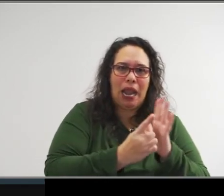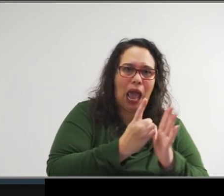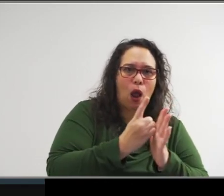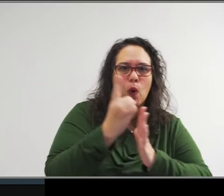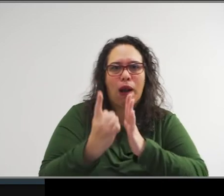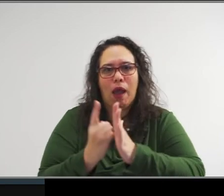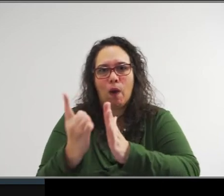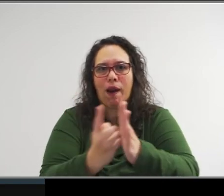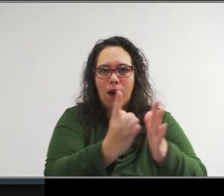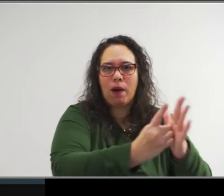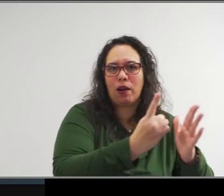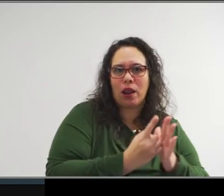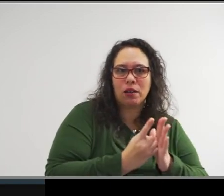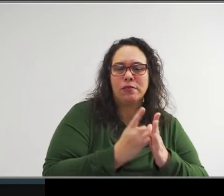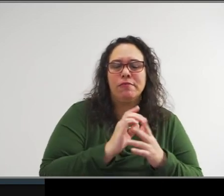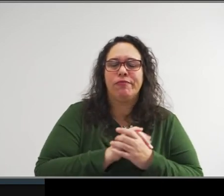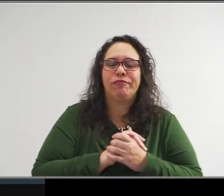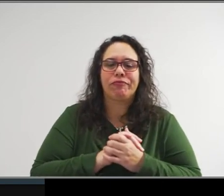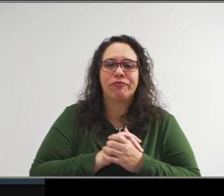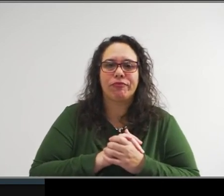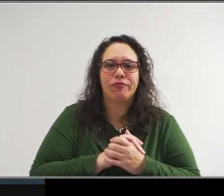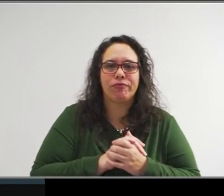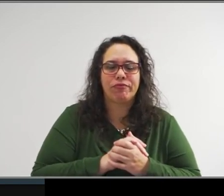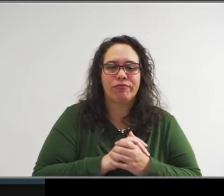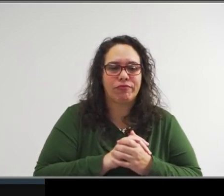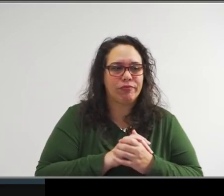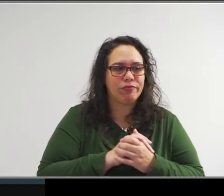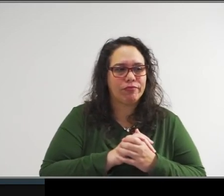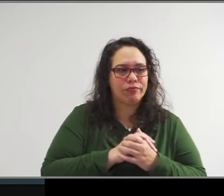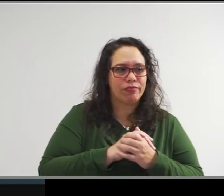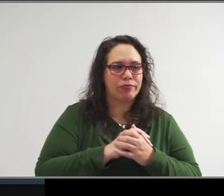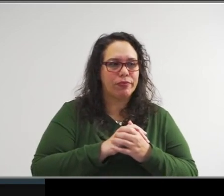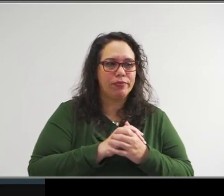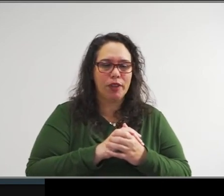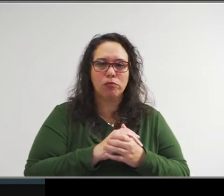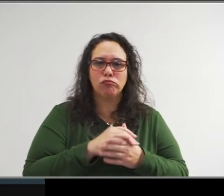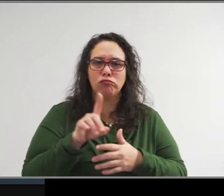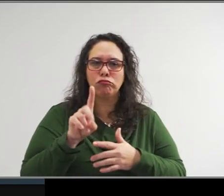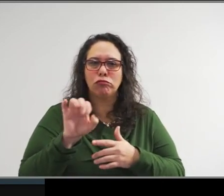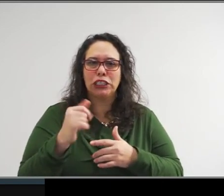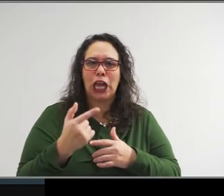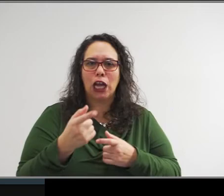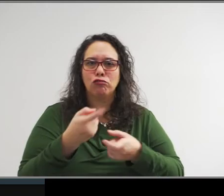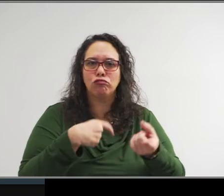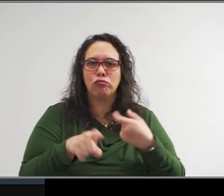And what we said was, John said, Doug's going to replace me. I've known him for a long time